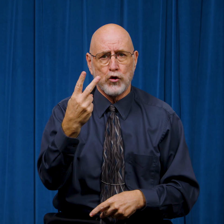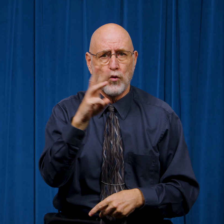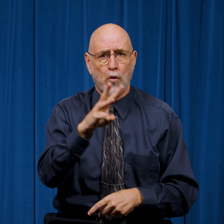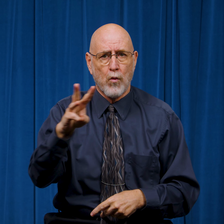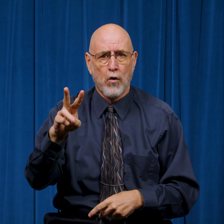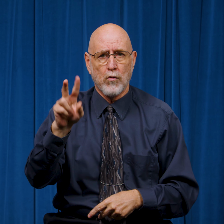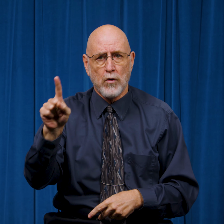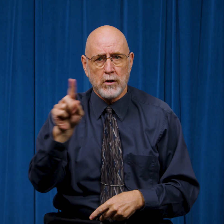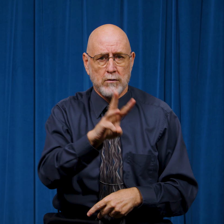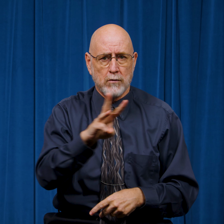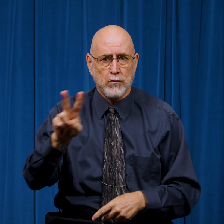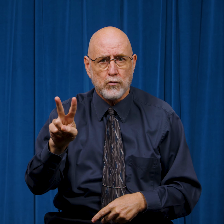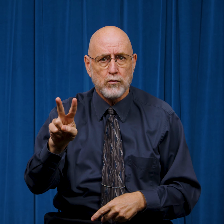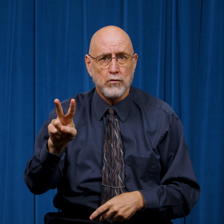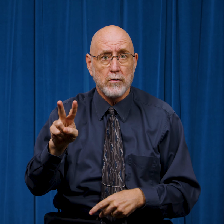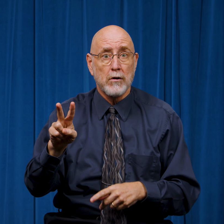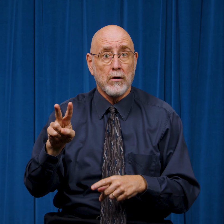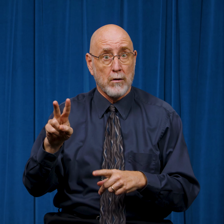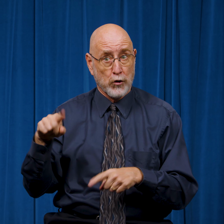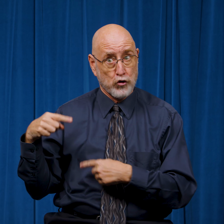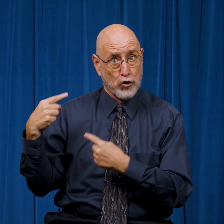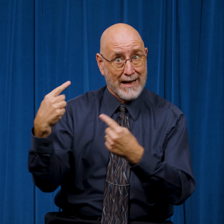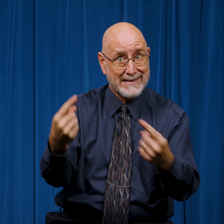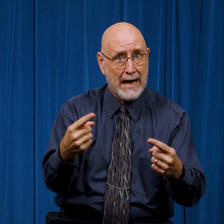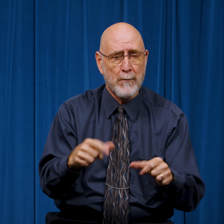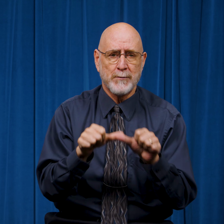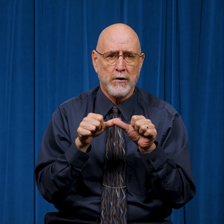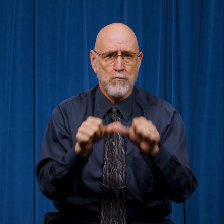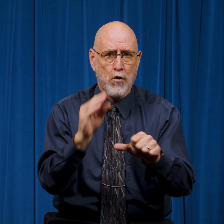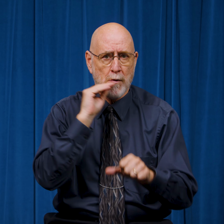it has been the permanent home of the United States Congress -